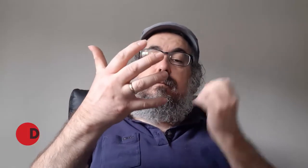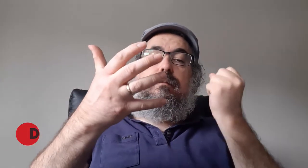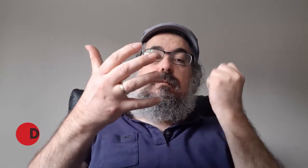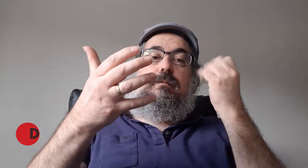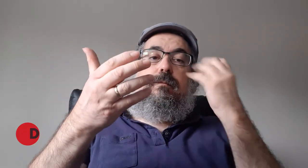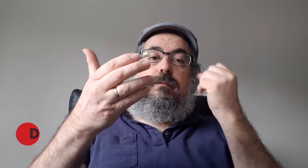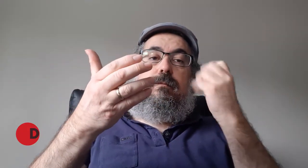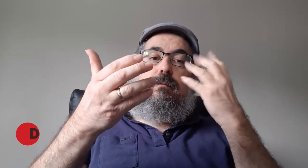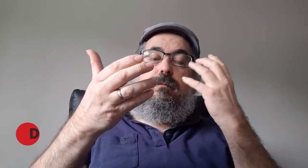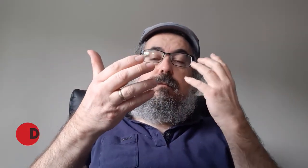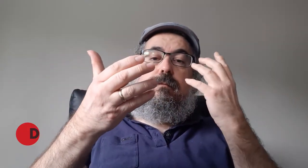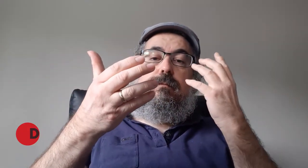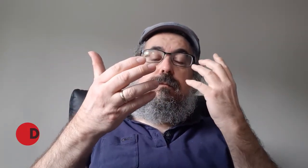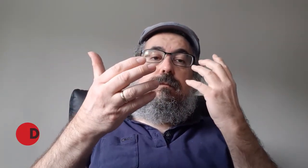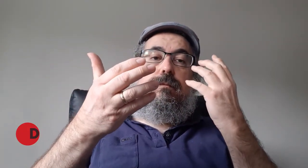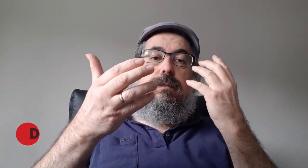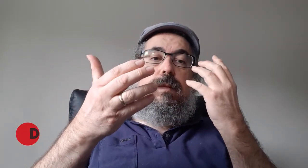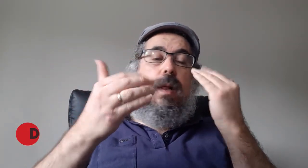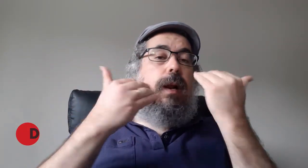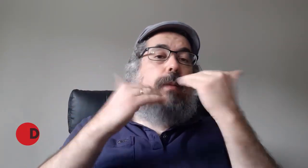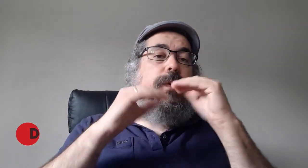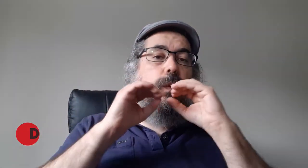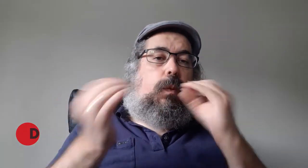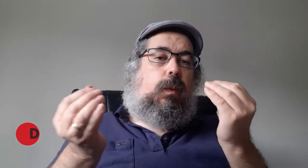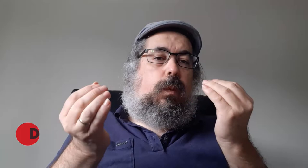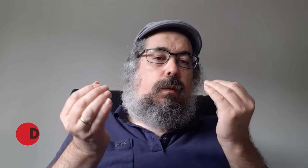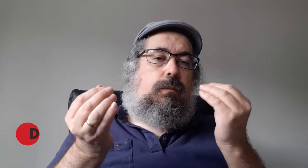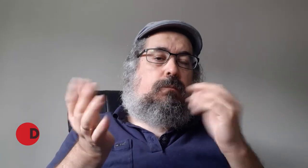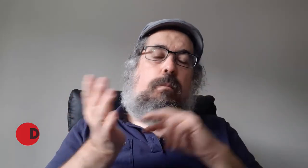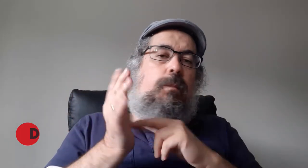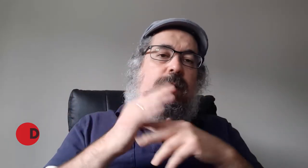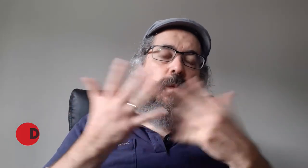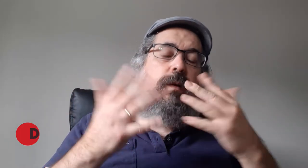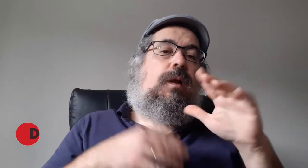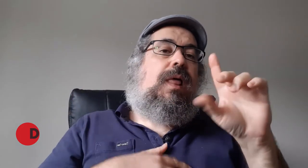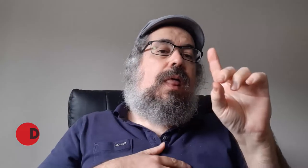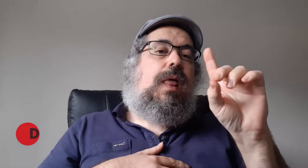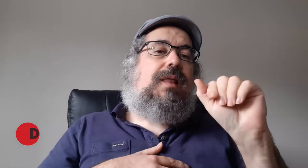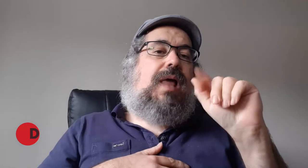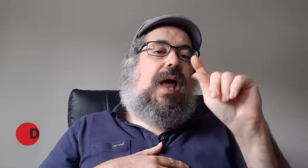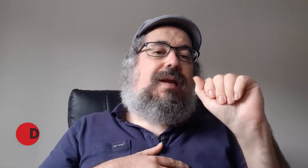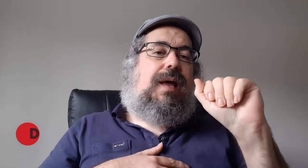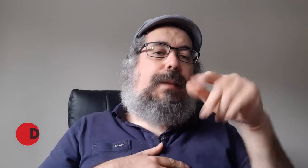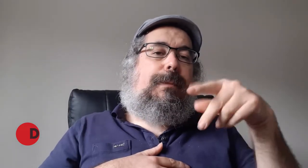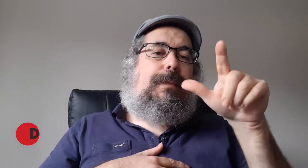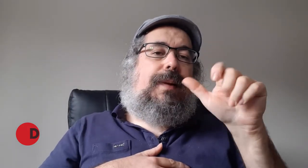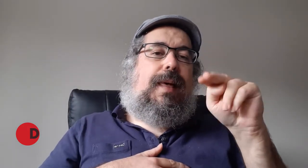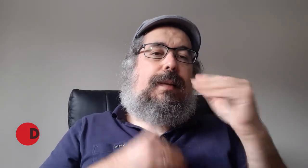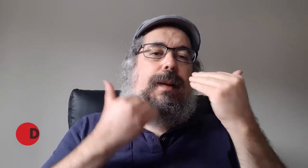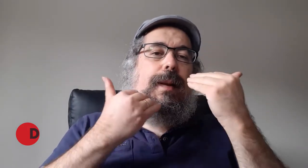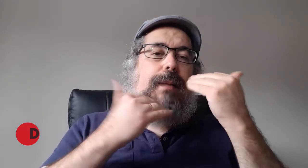while Deaf people signing to video on mobile do not have unlimited plans.